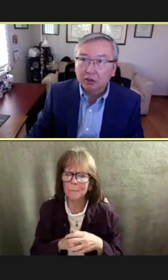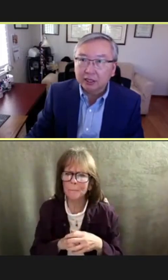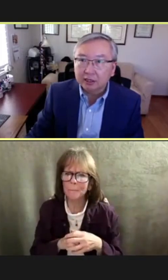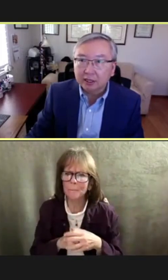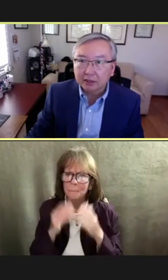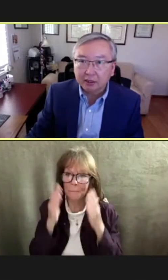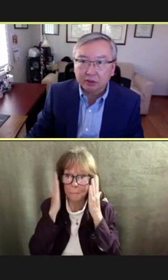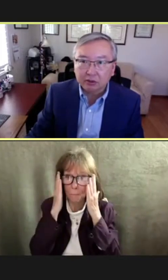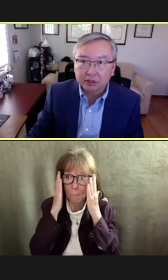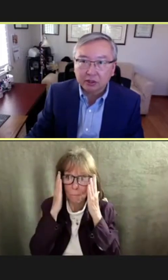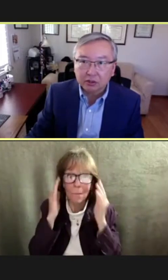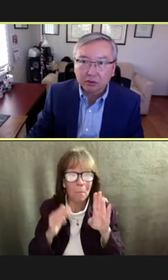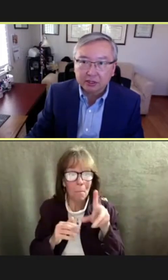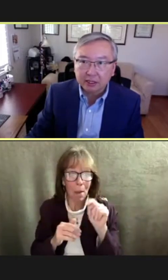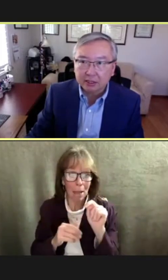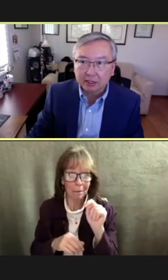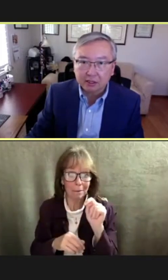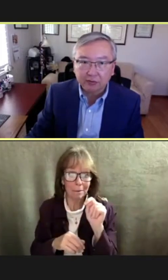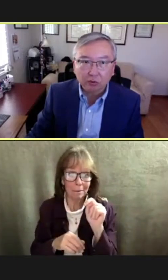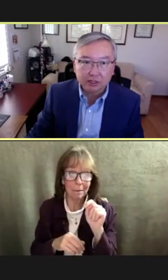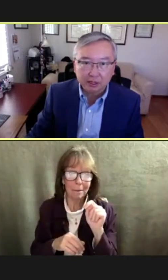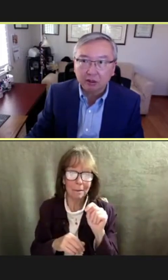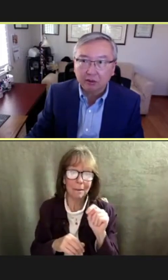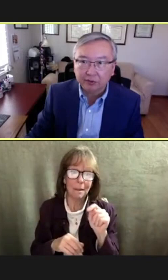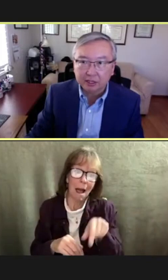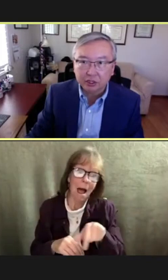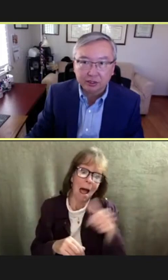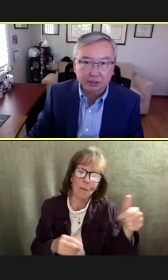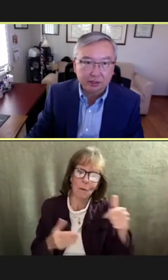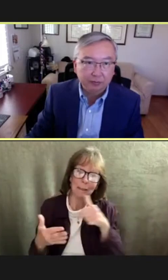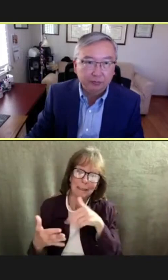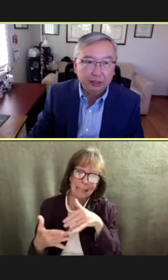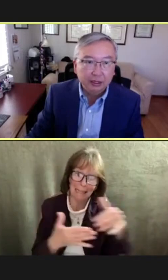On the other hand, there is also a study that is focusing on